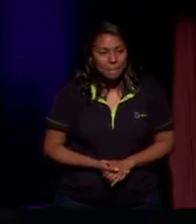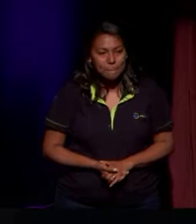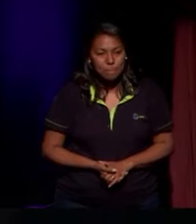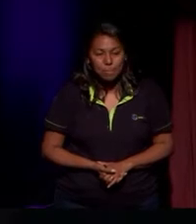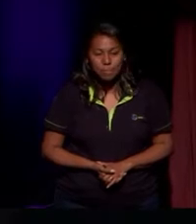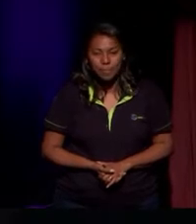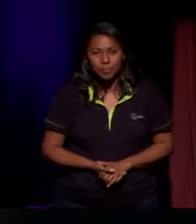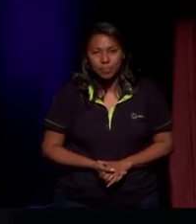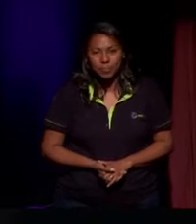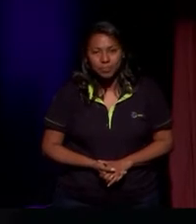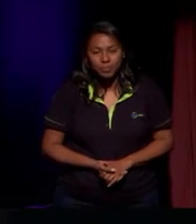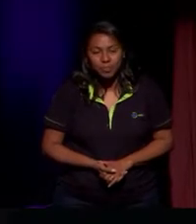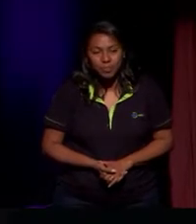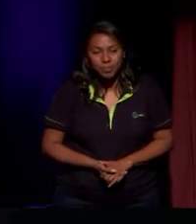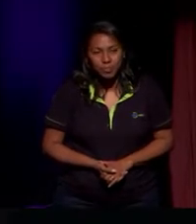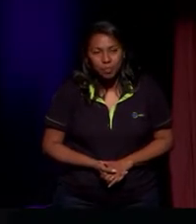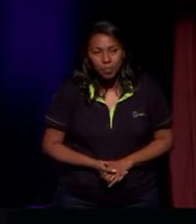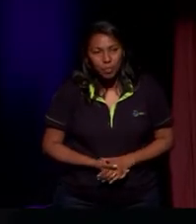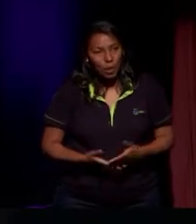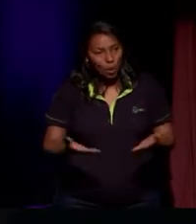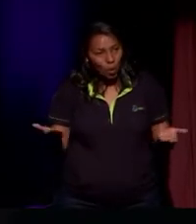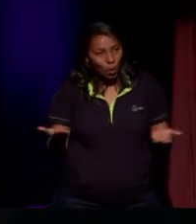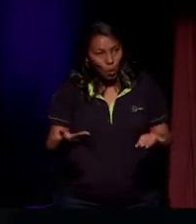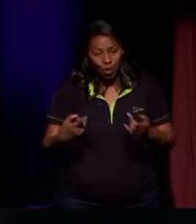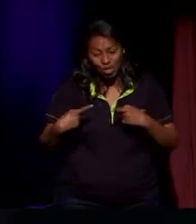Currently, with the issue of the Civil War,